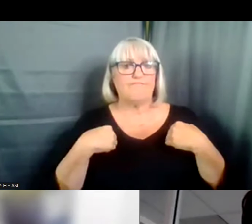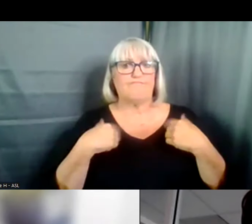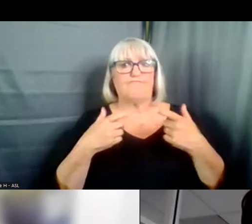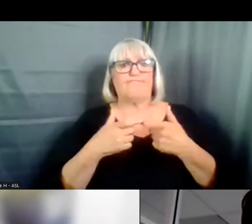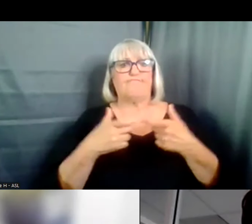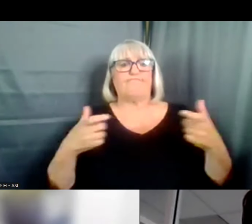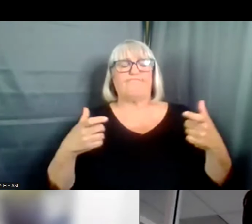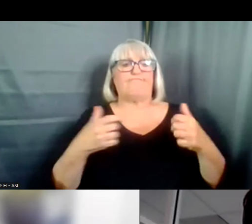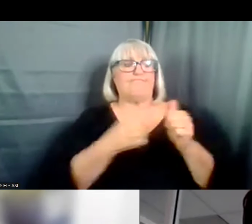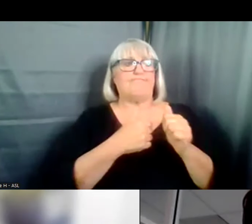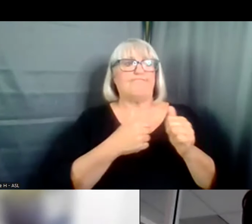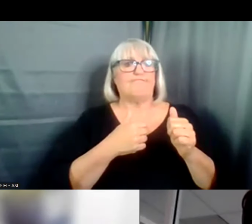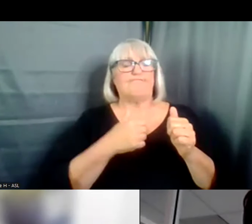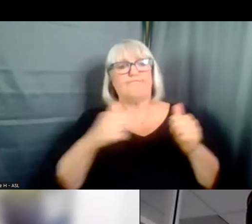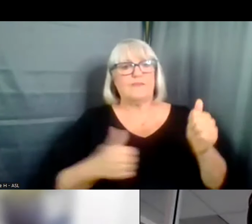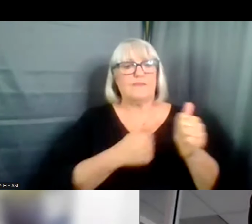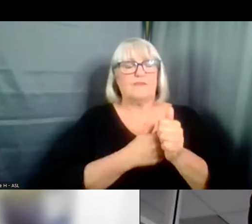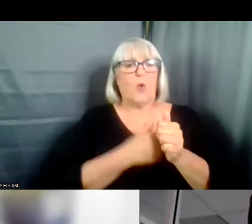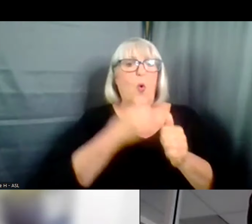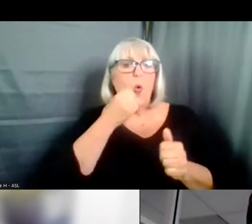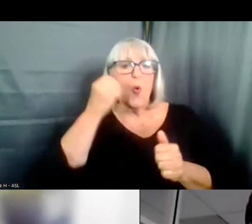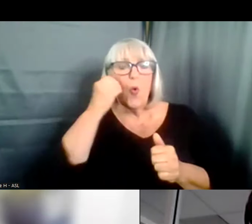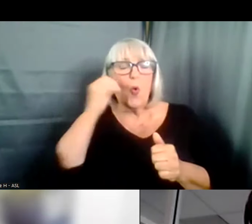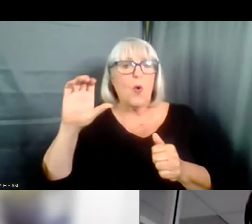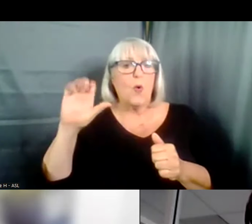backlog of home care licenses up to a six